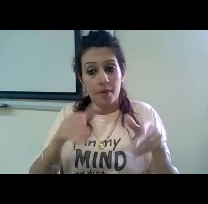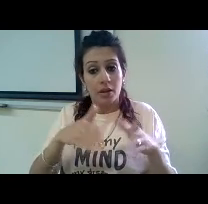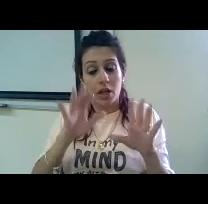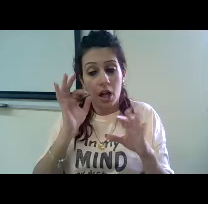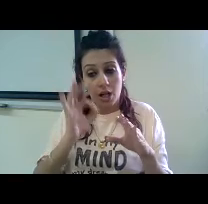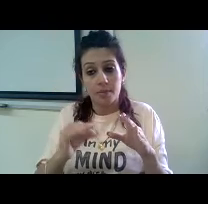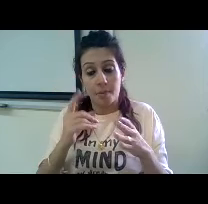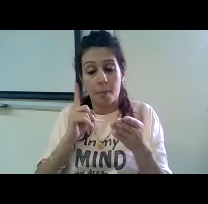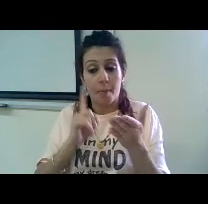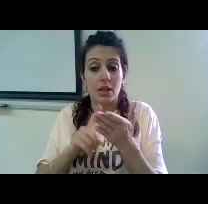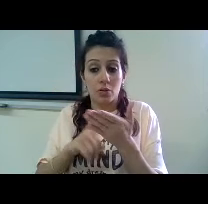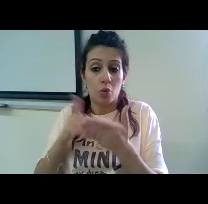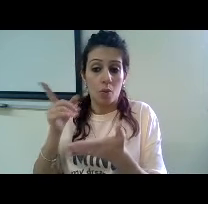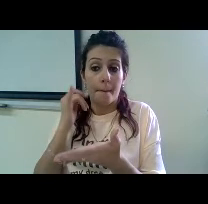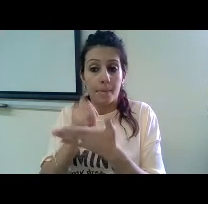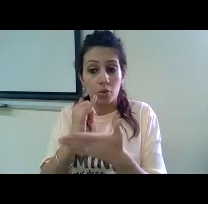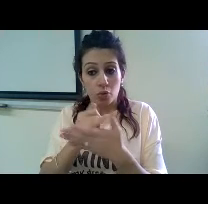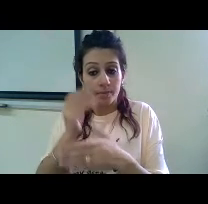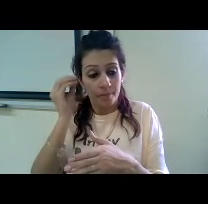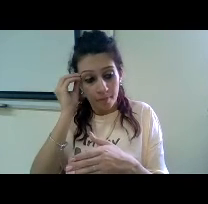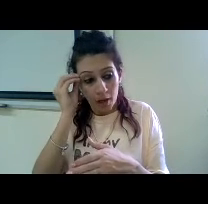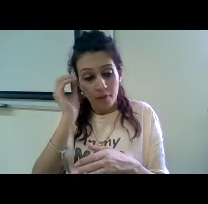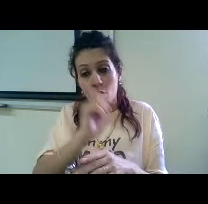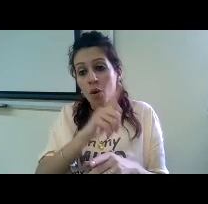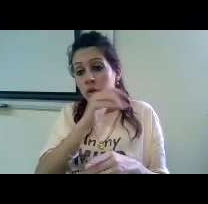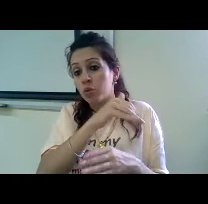that permits the flexibility